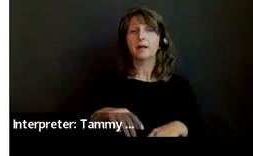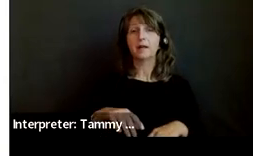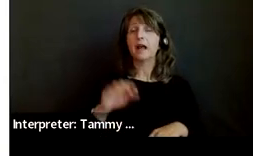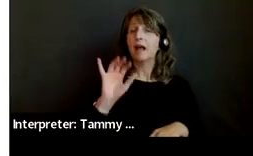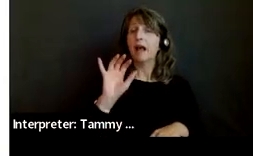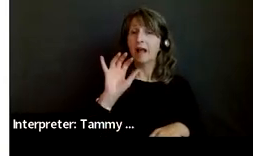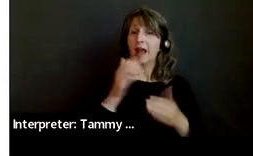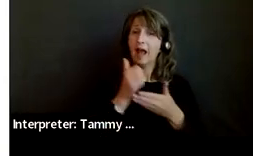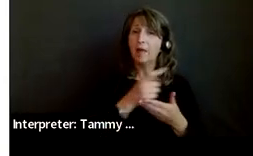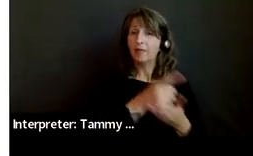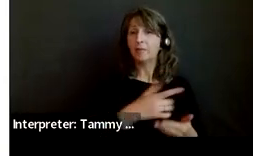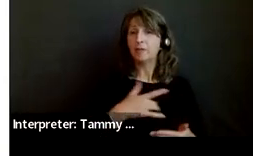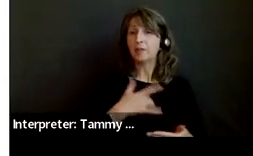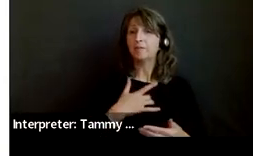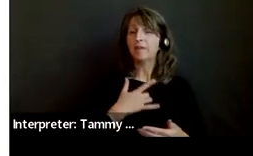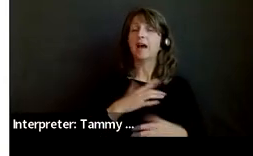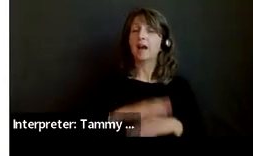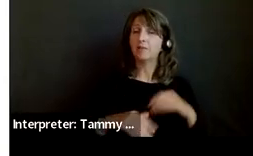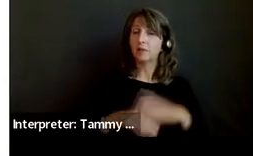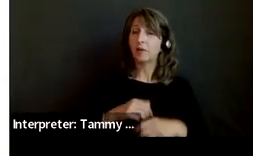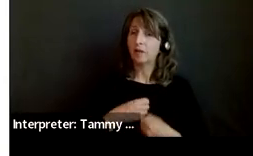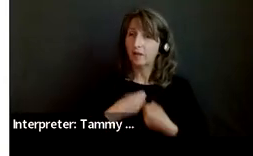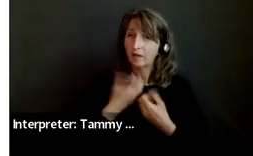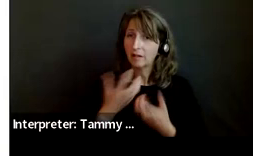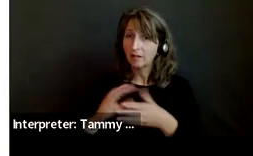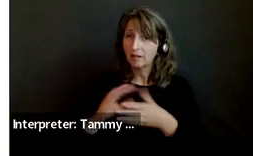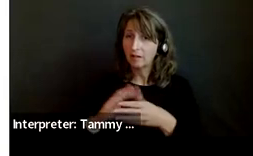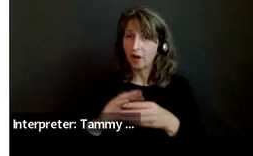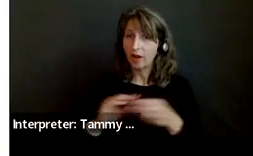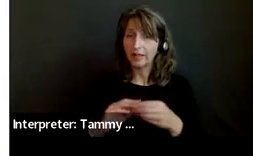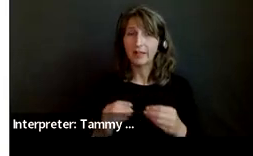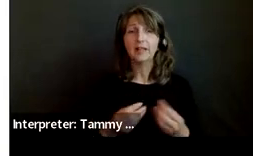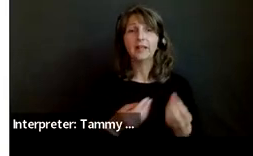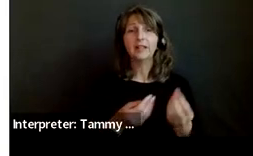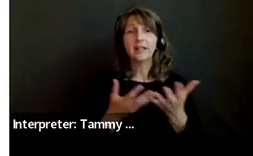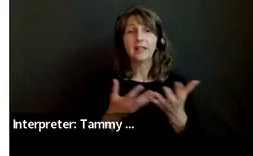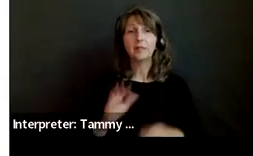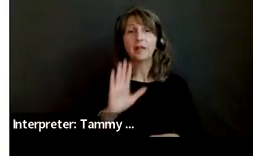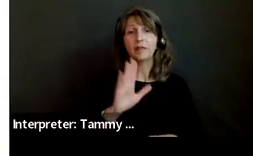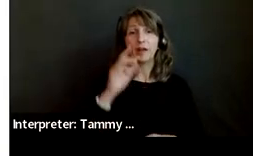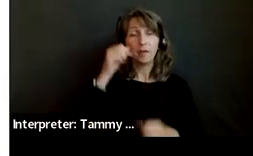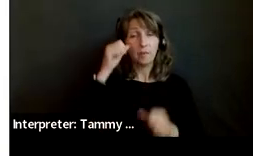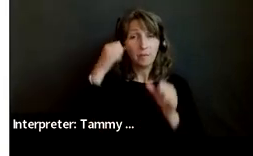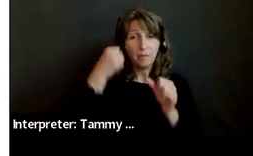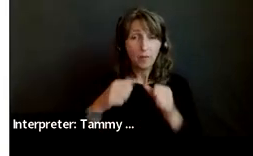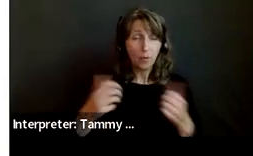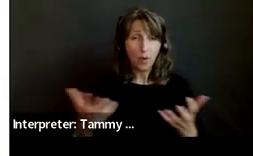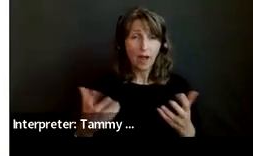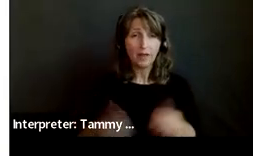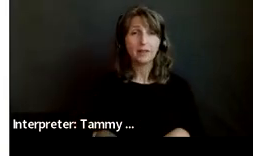Their narrative skills, their parasympathetic nerve system, which is what you want. Valuation brings about honest talk and time and patience.